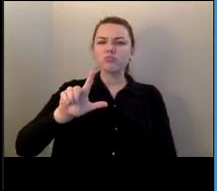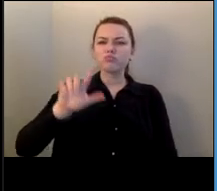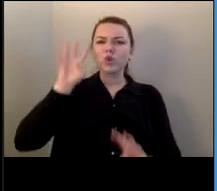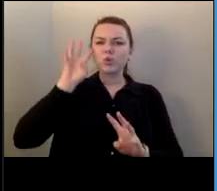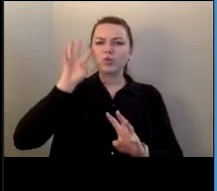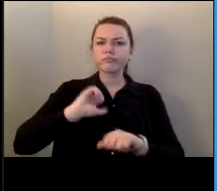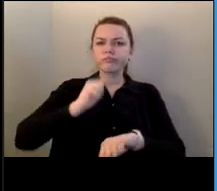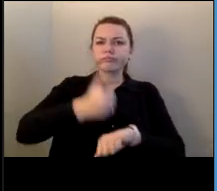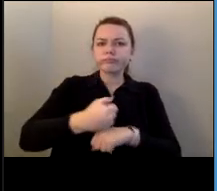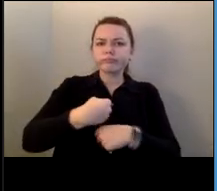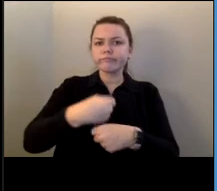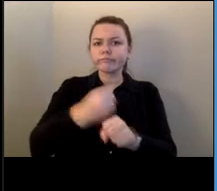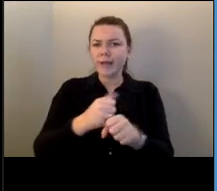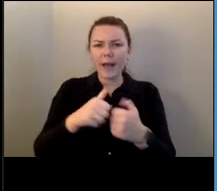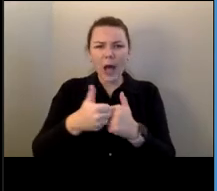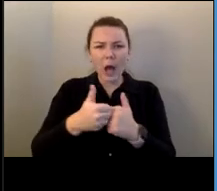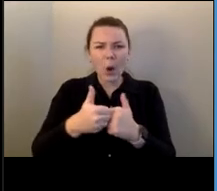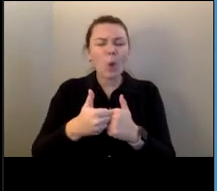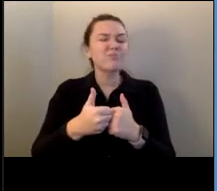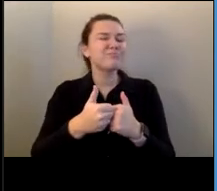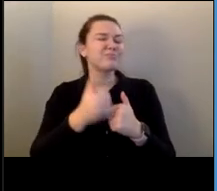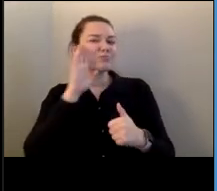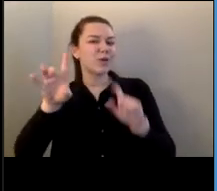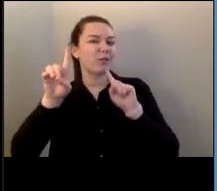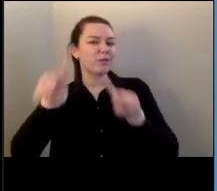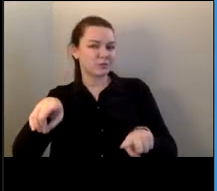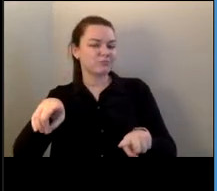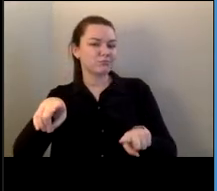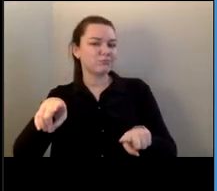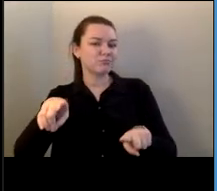So let's see. We have one good question here.